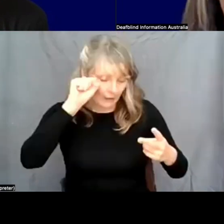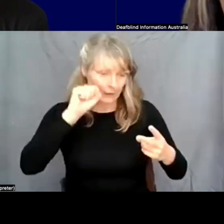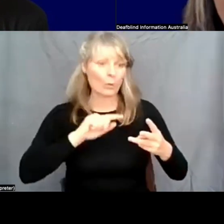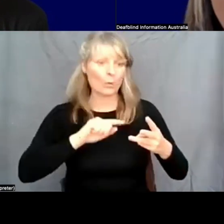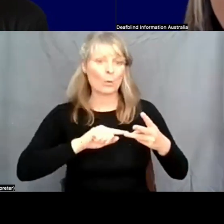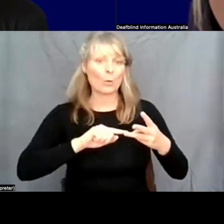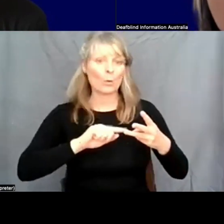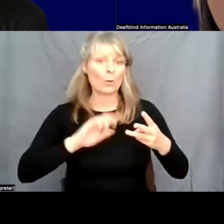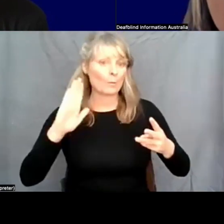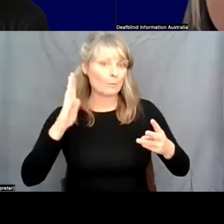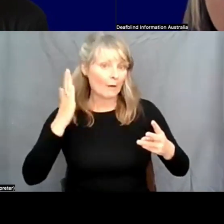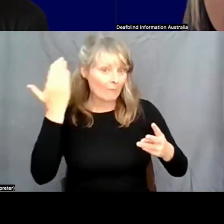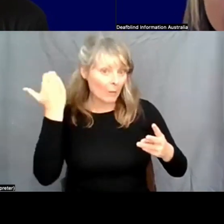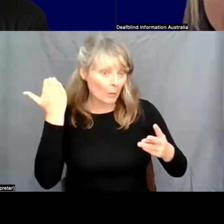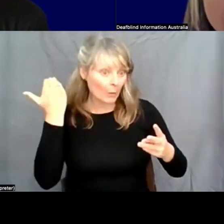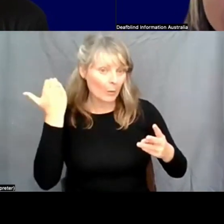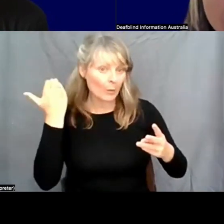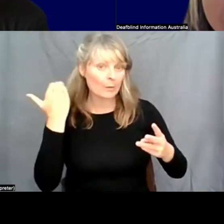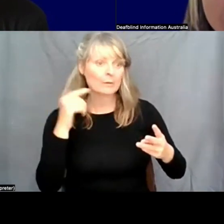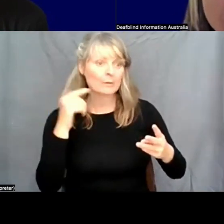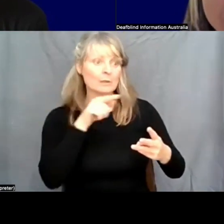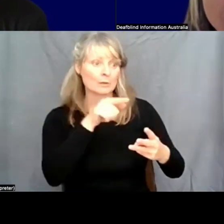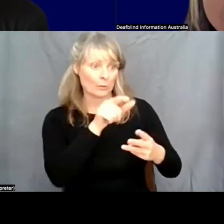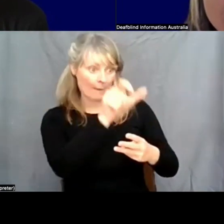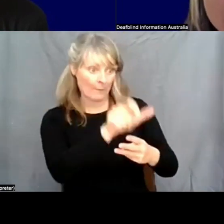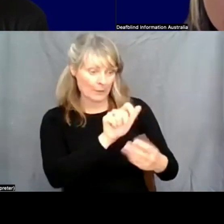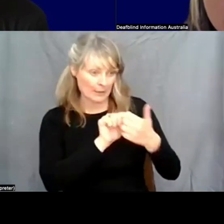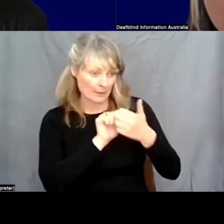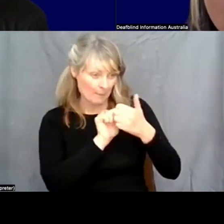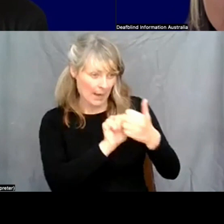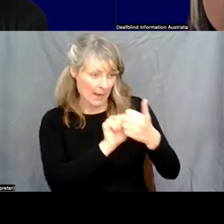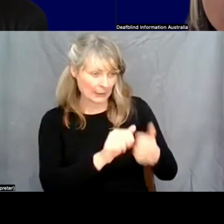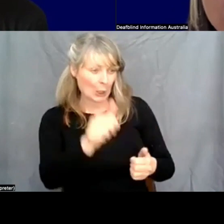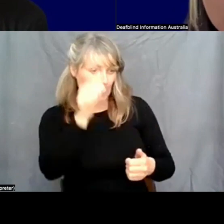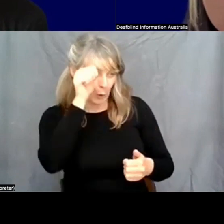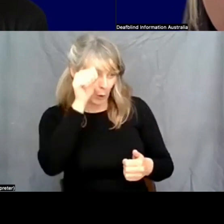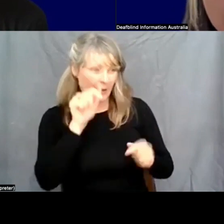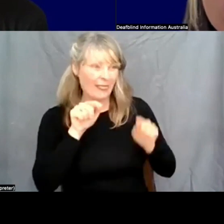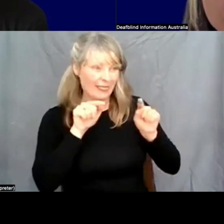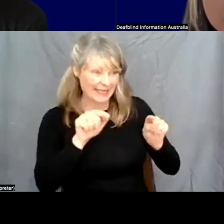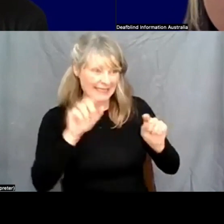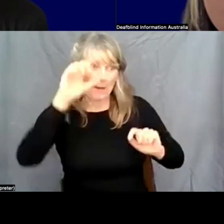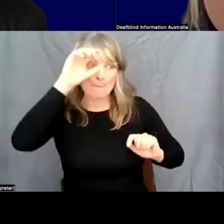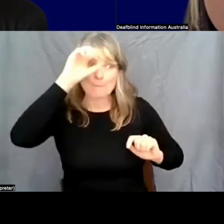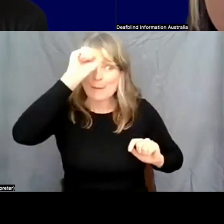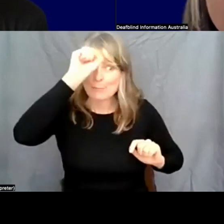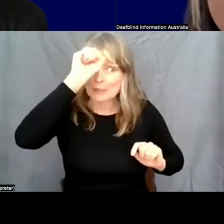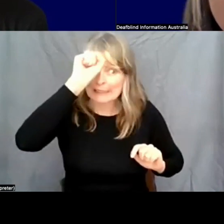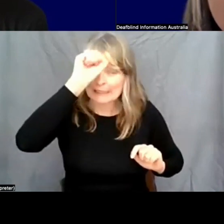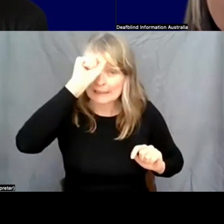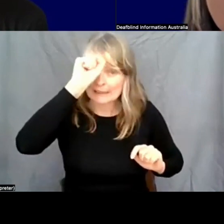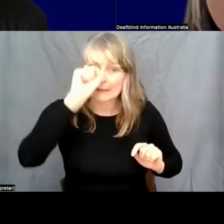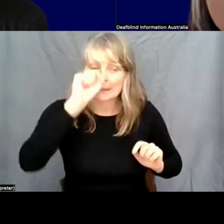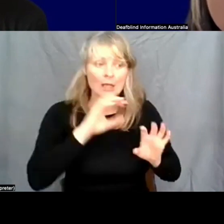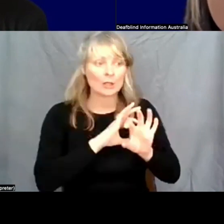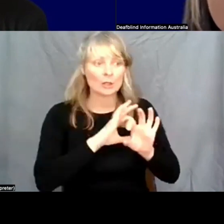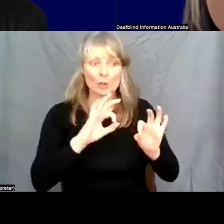so that your partner understands this is a memory, rather than introducing a new activity?